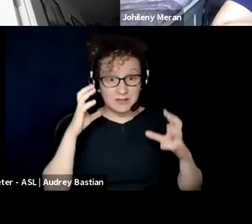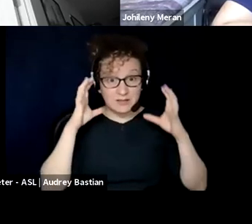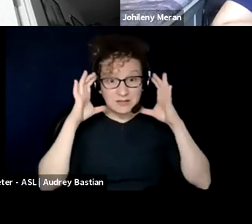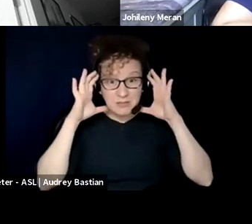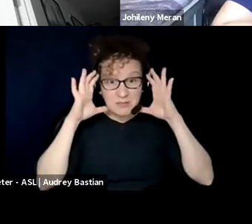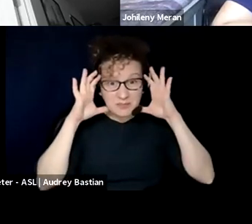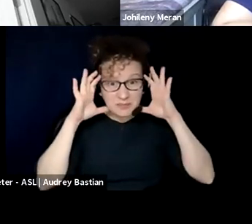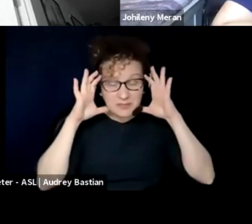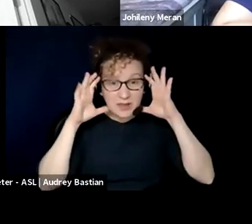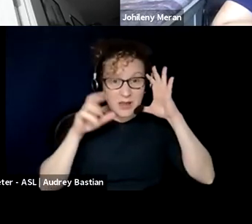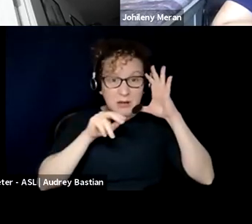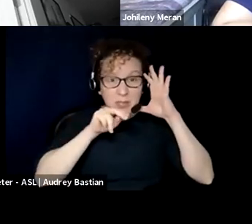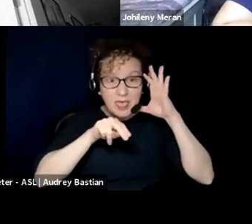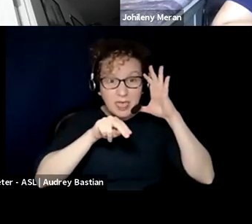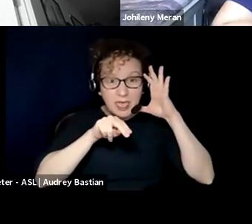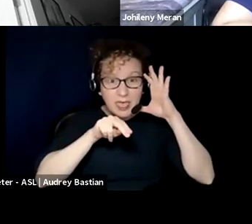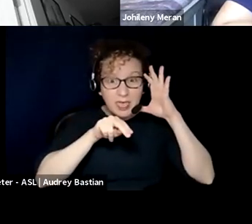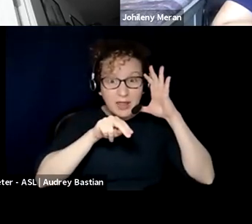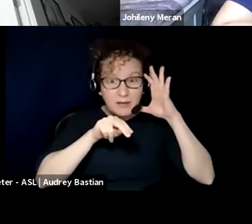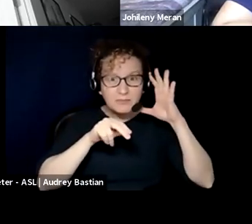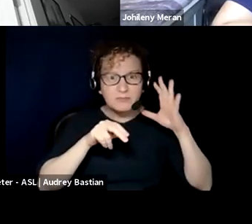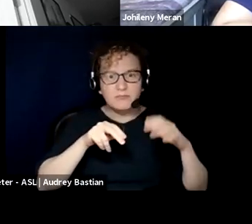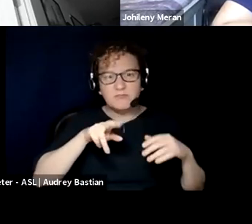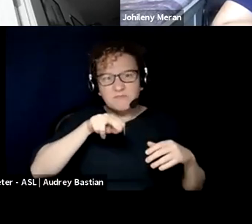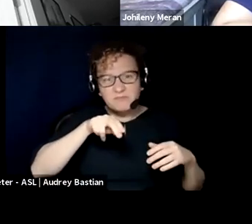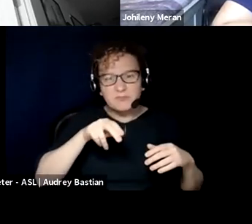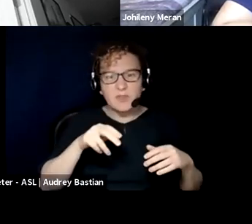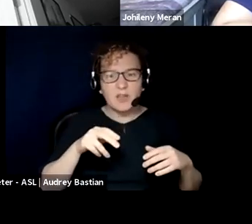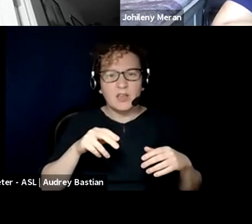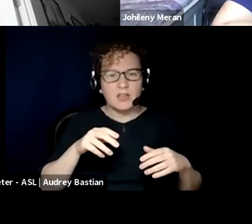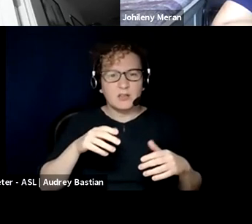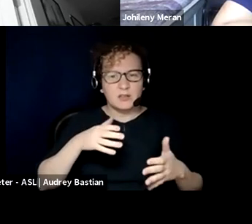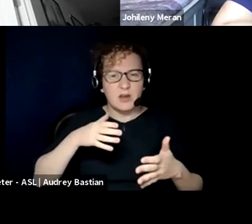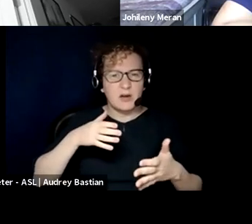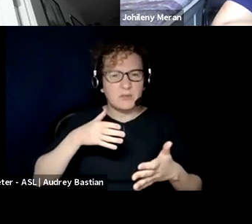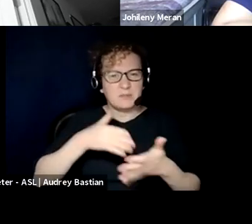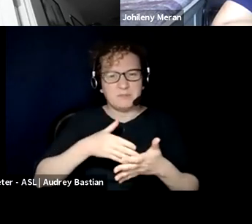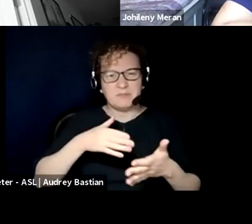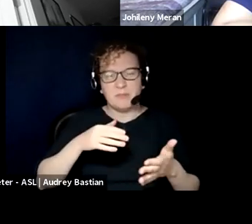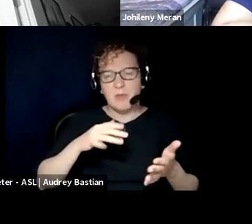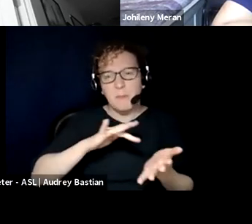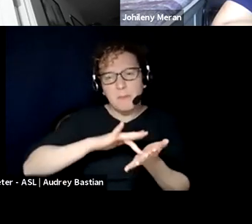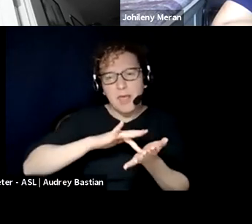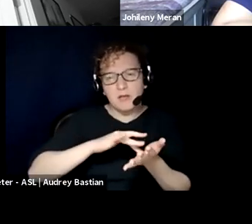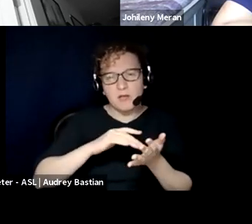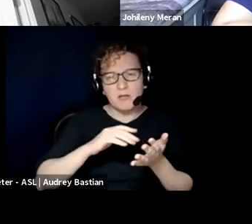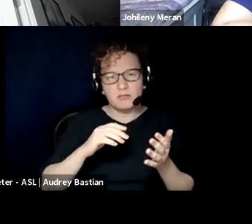tongue out and they are like mockery of a medical establishment. And because all of